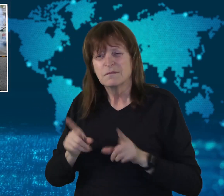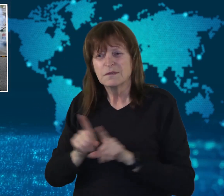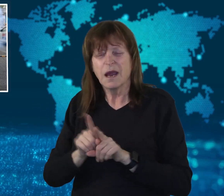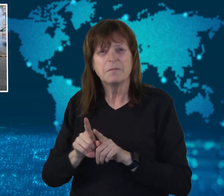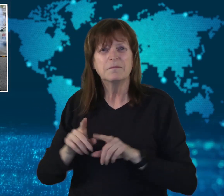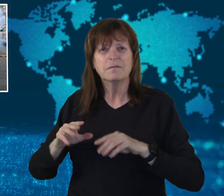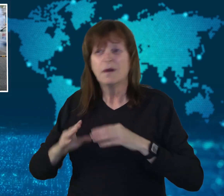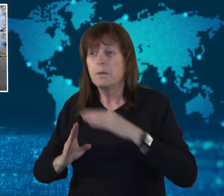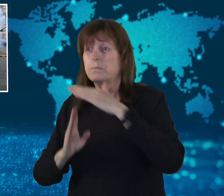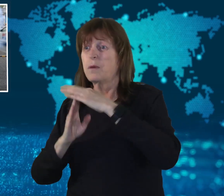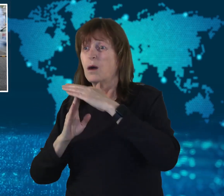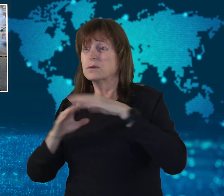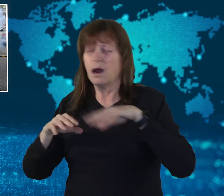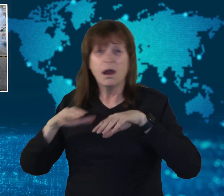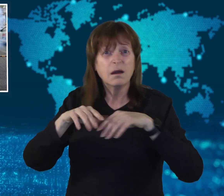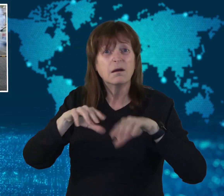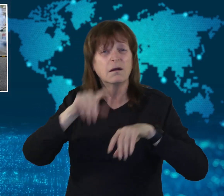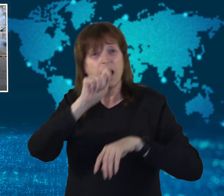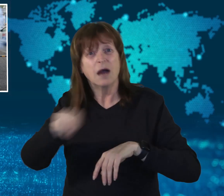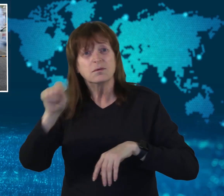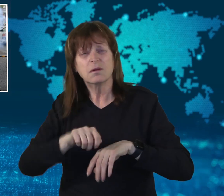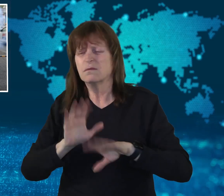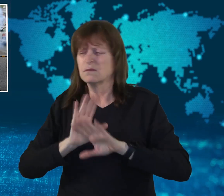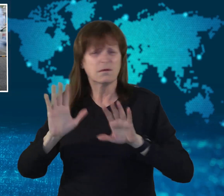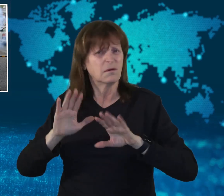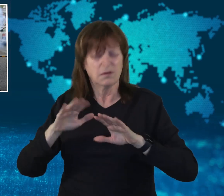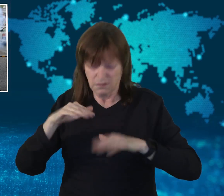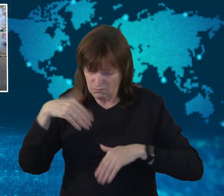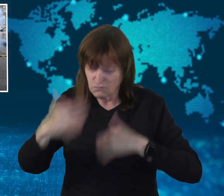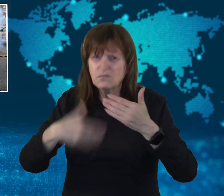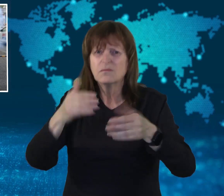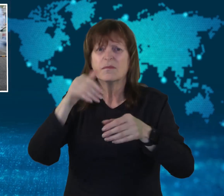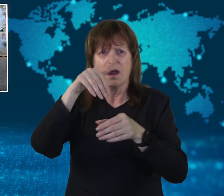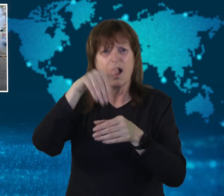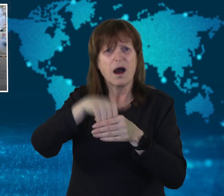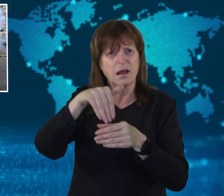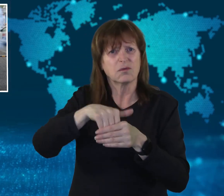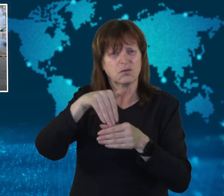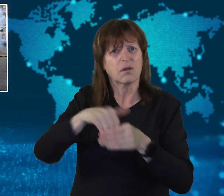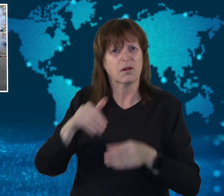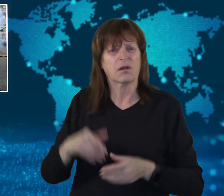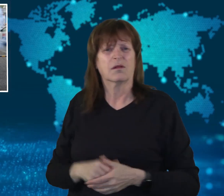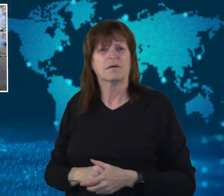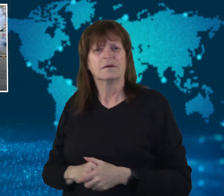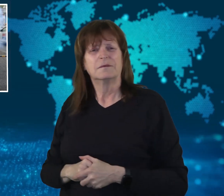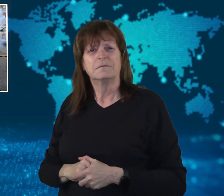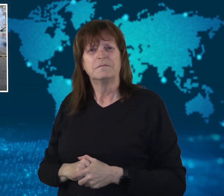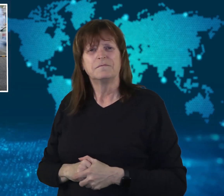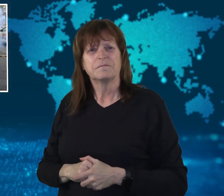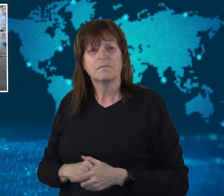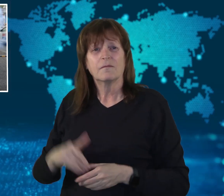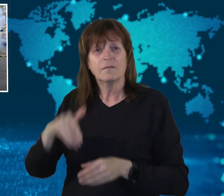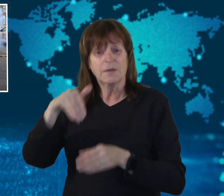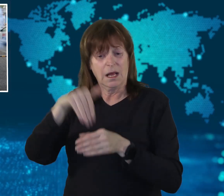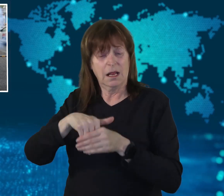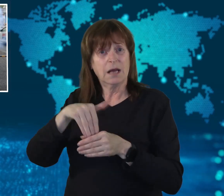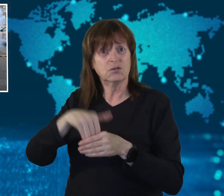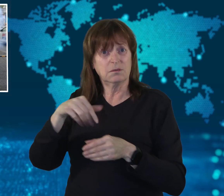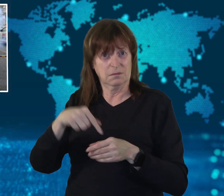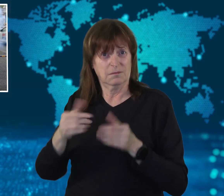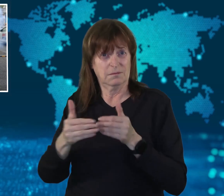and said that the incident should not interrupt the electoral process.